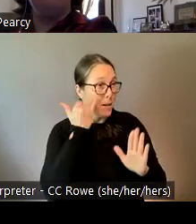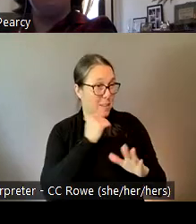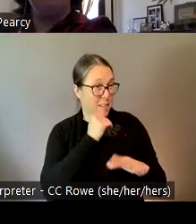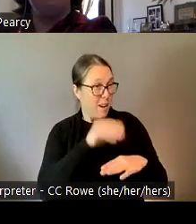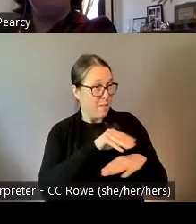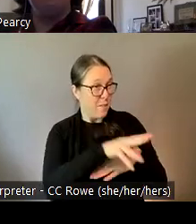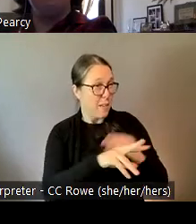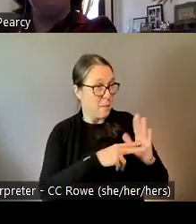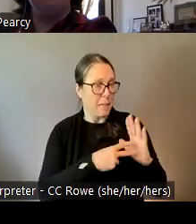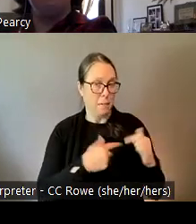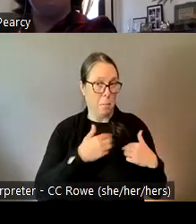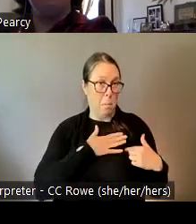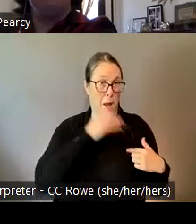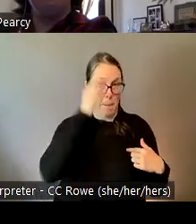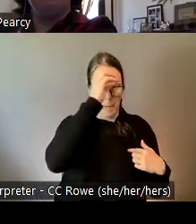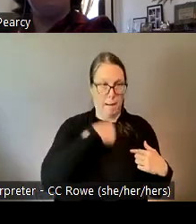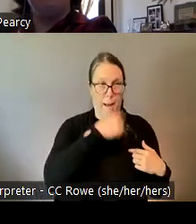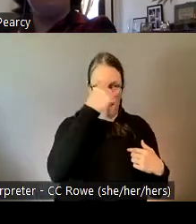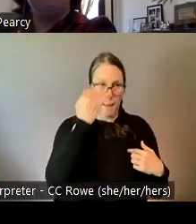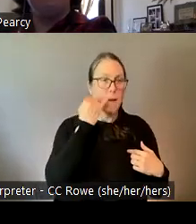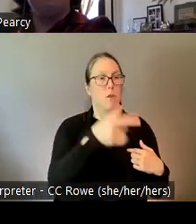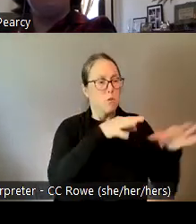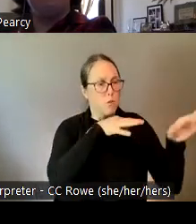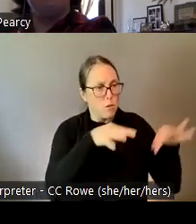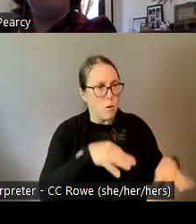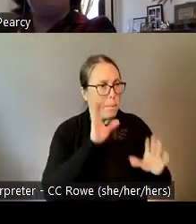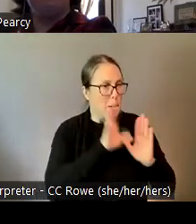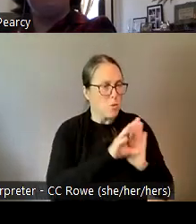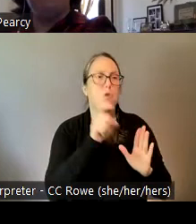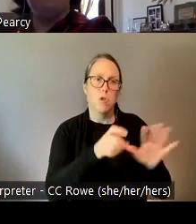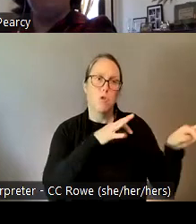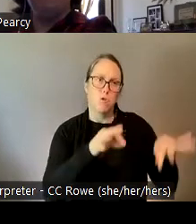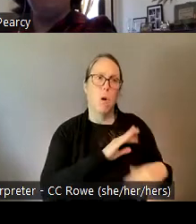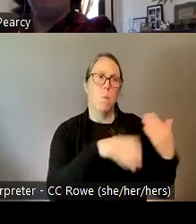I personally think that if you're describing an image, you should describe the whole image. Amber, where do you fall on that?